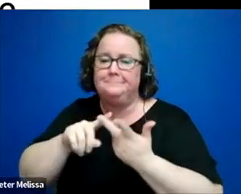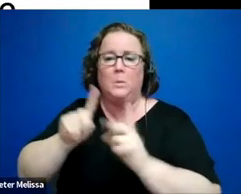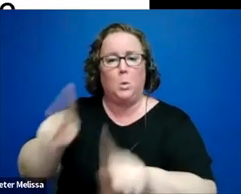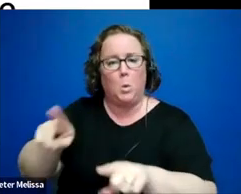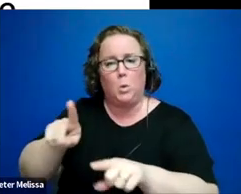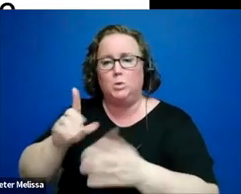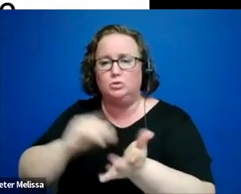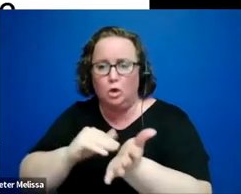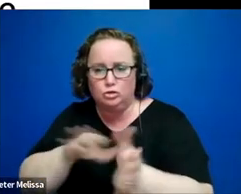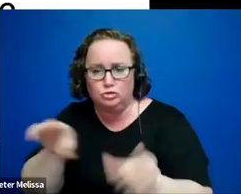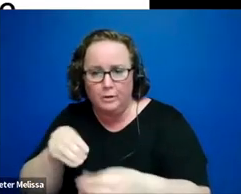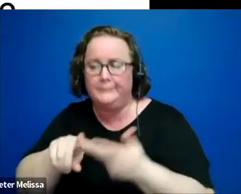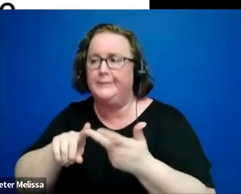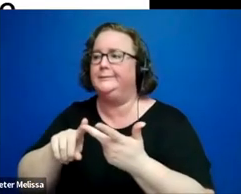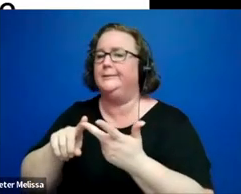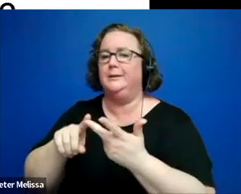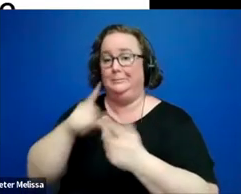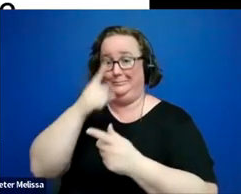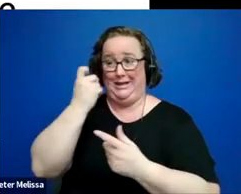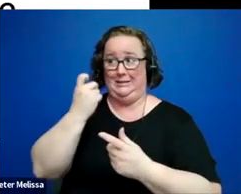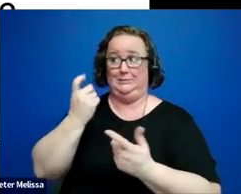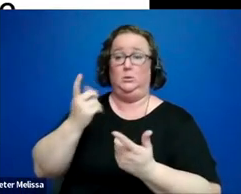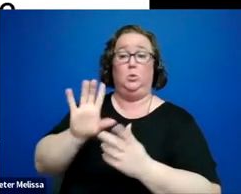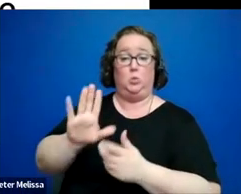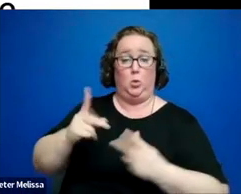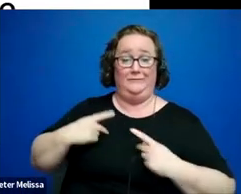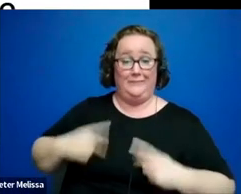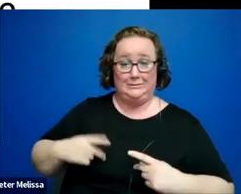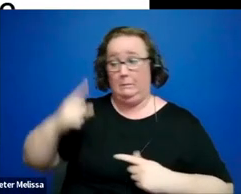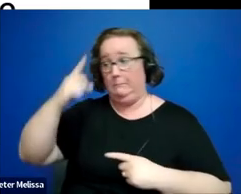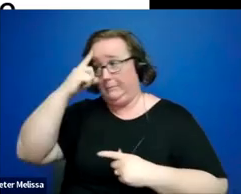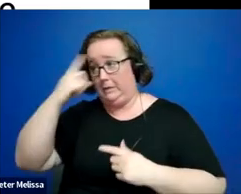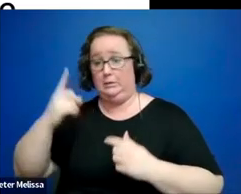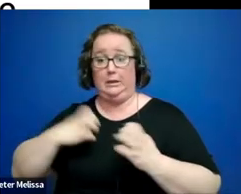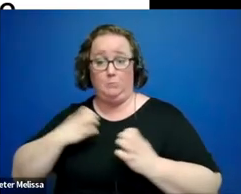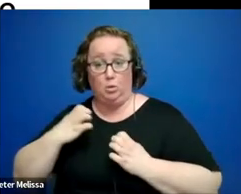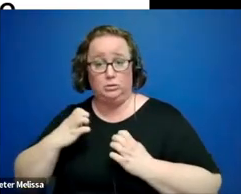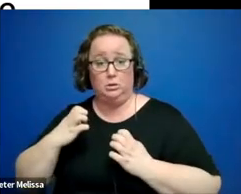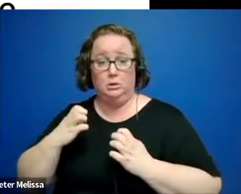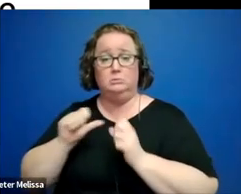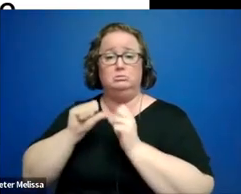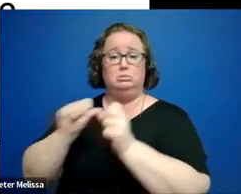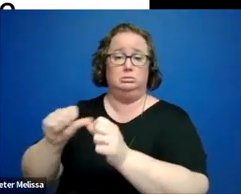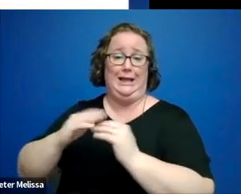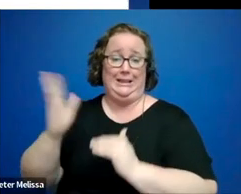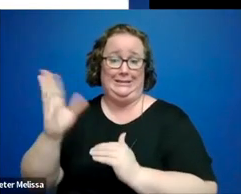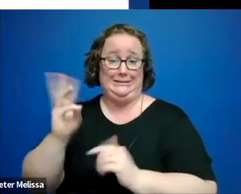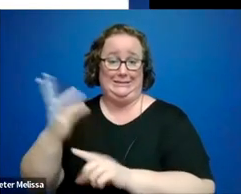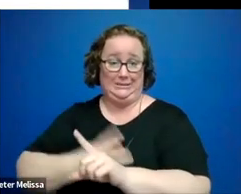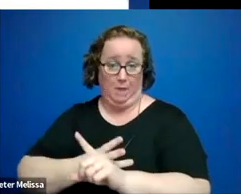or shopping, due to a physical, mental, or emotional condition lasting at least six months. So the way